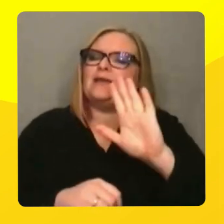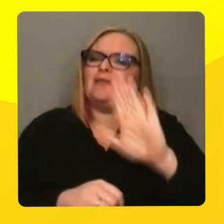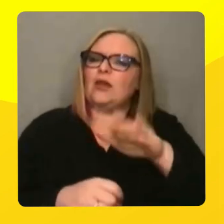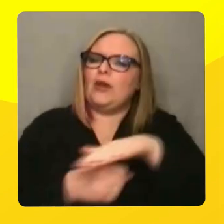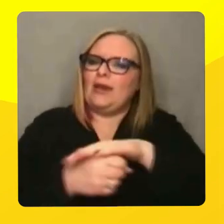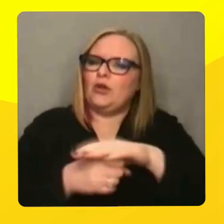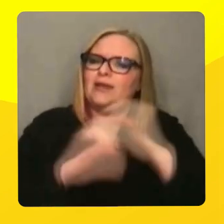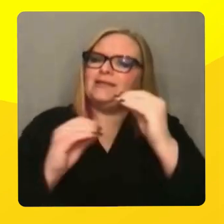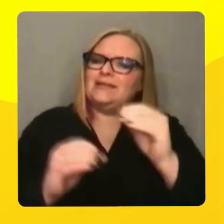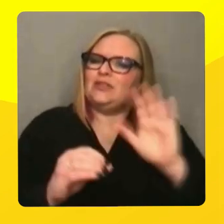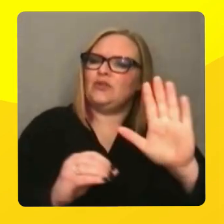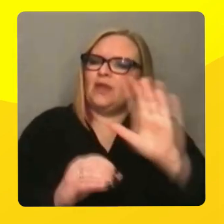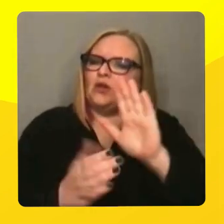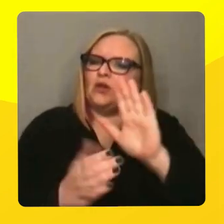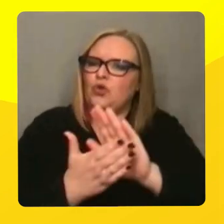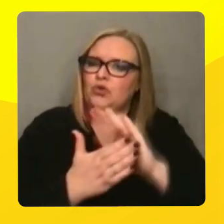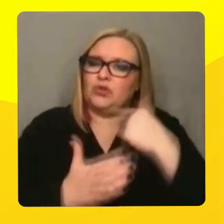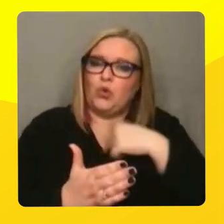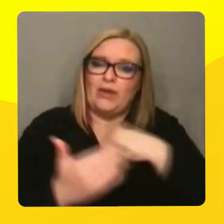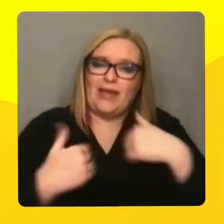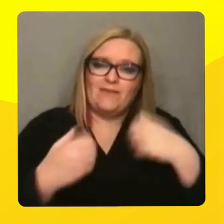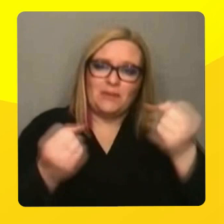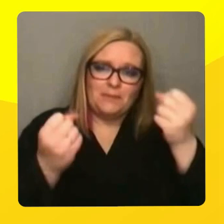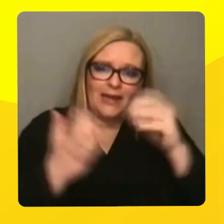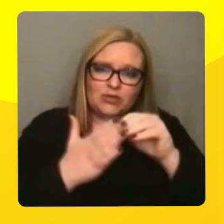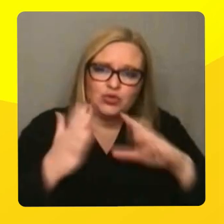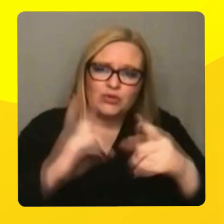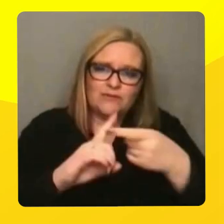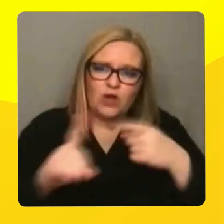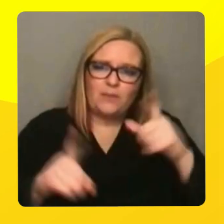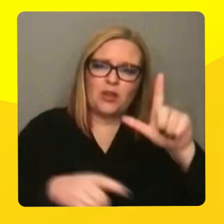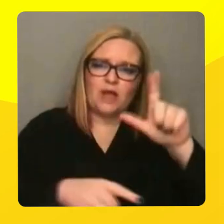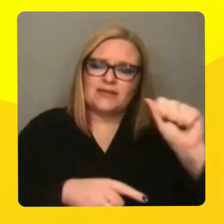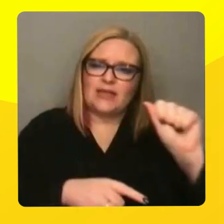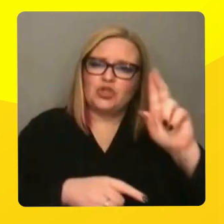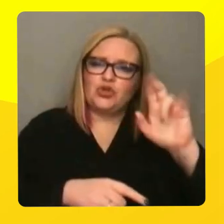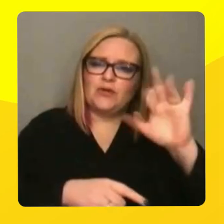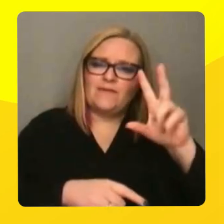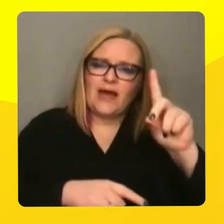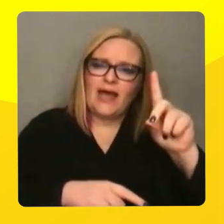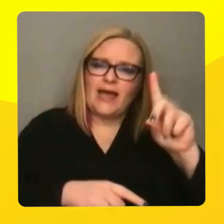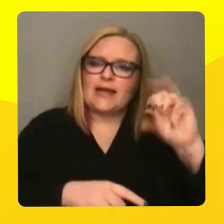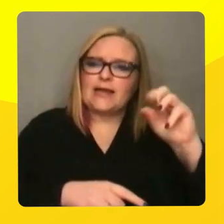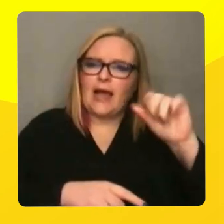So we have a lot of students who come from Los Angeles Unified, from Compton, from Inglewood, from Hawthorne, Lawndale.